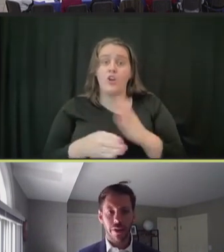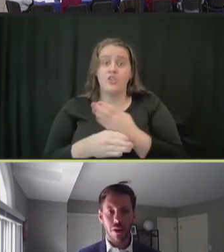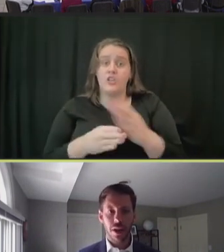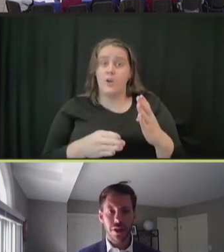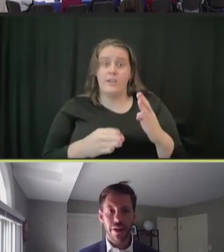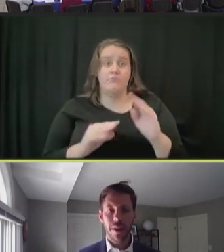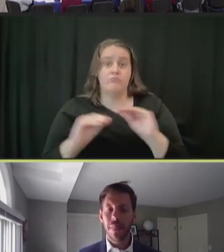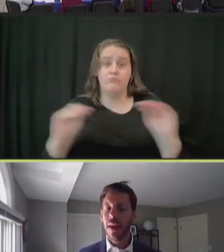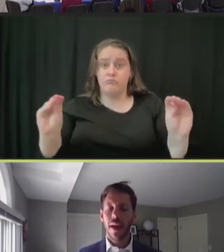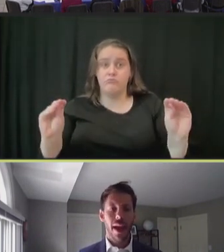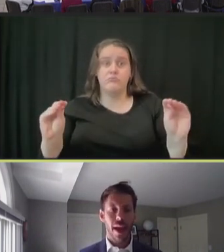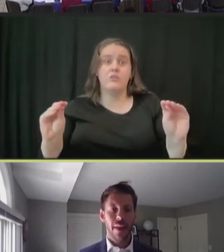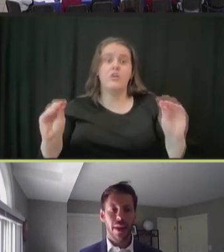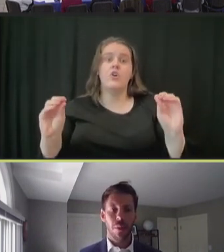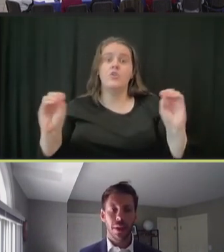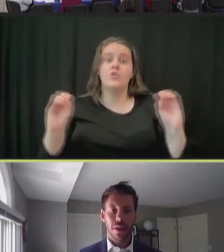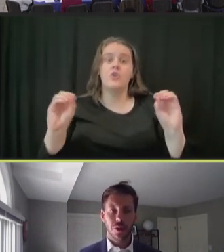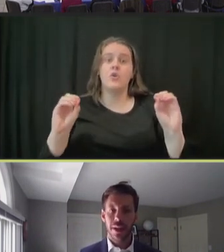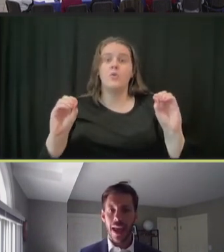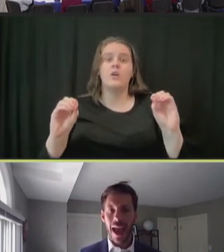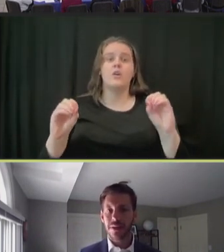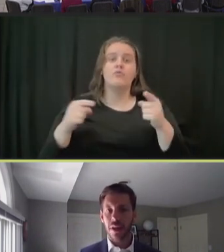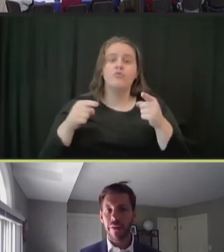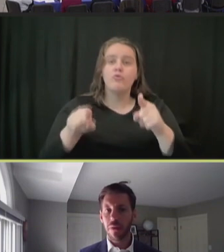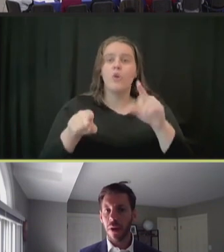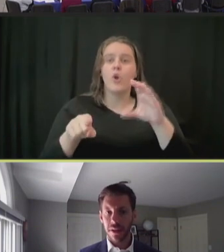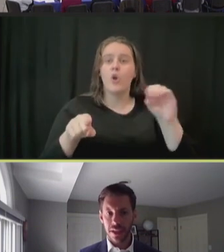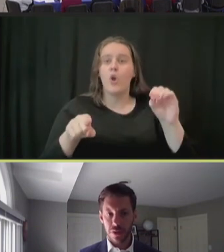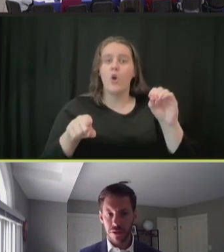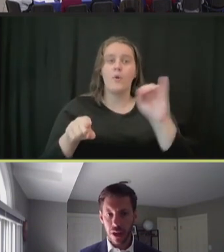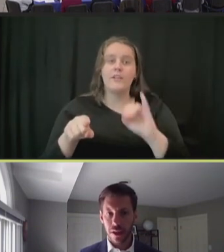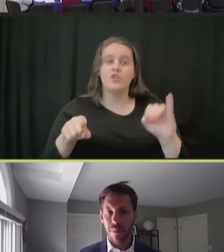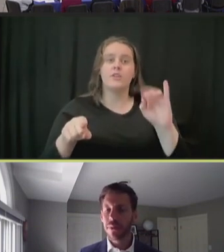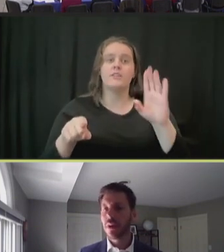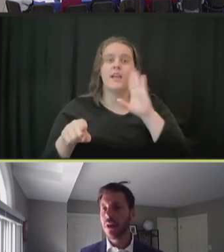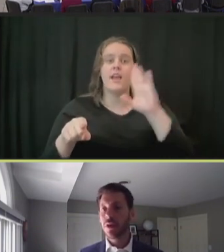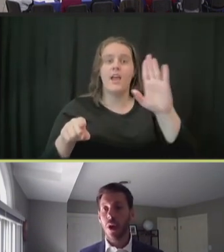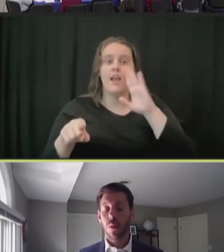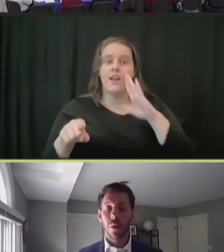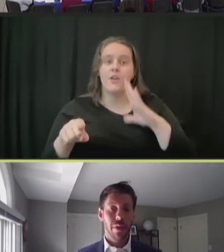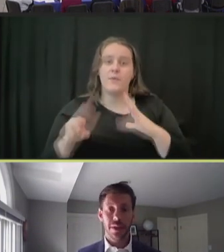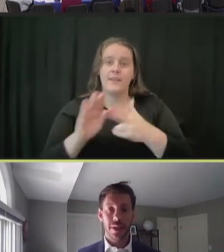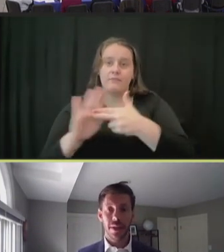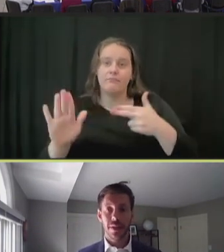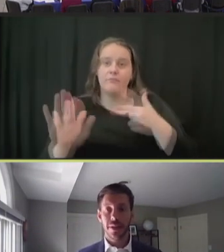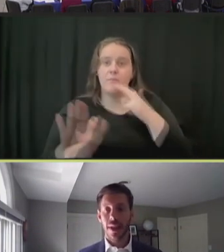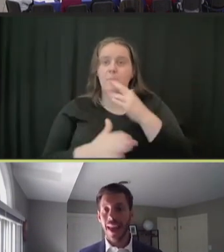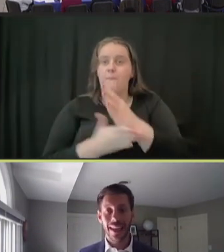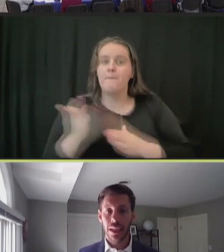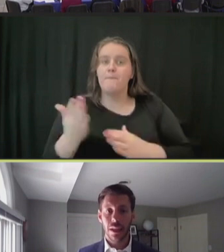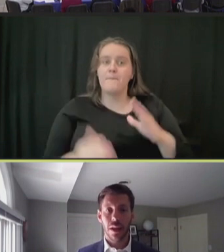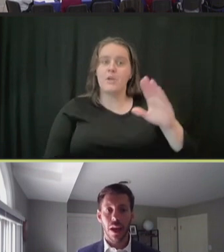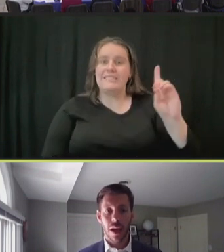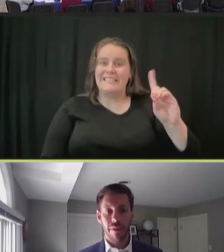other cost sharing, and they will be treated as a covered Part D drug. So, this is any